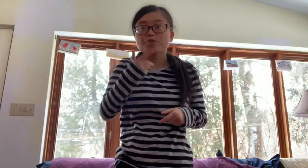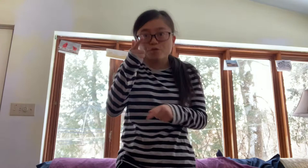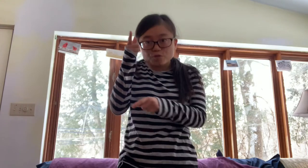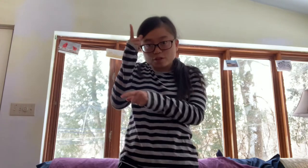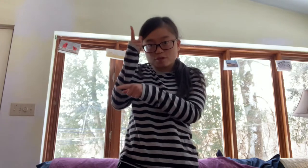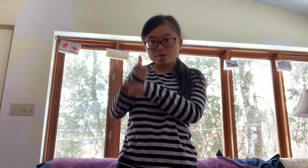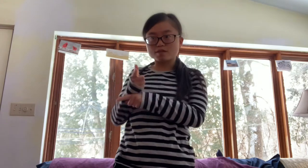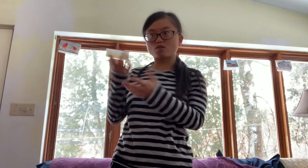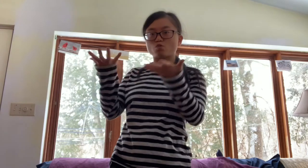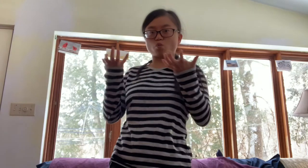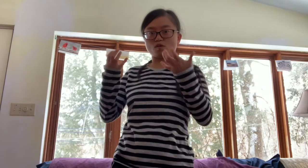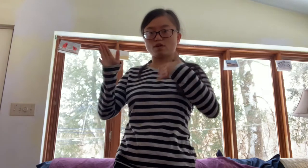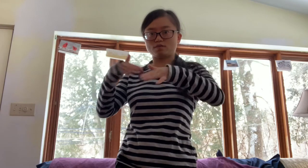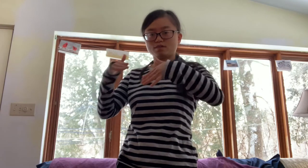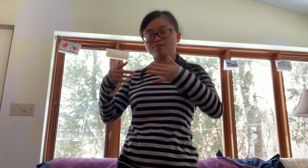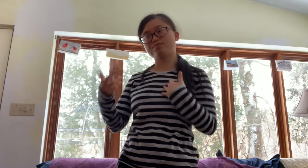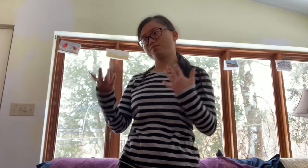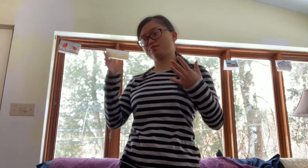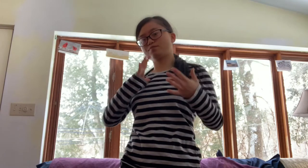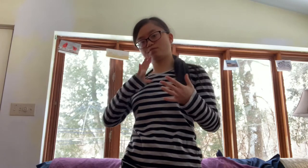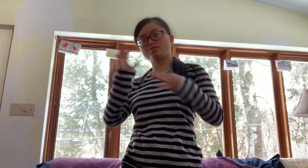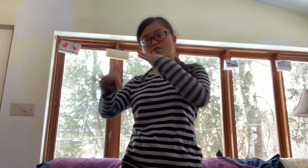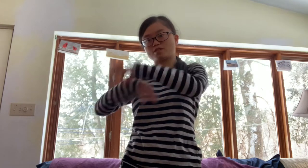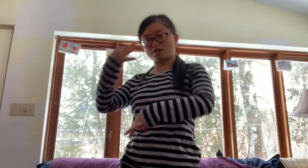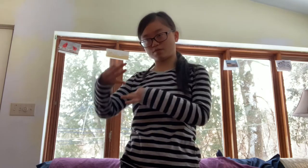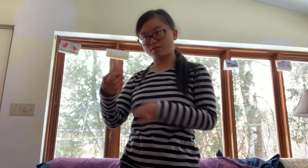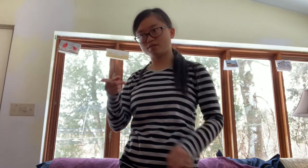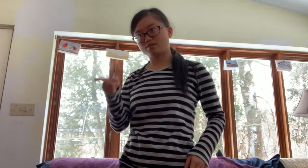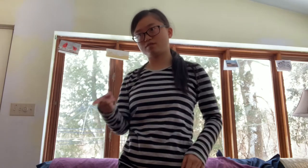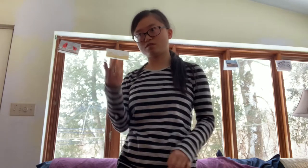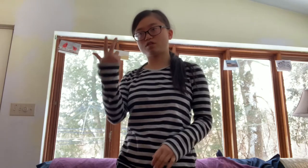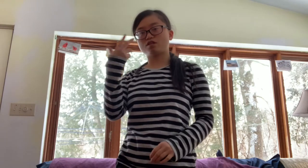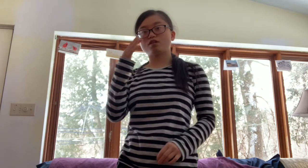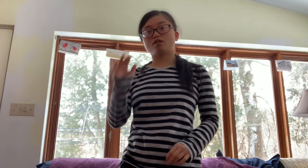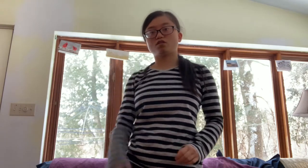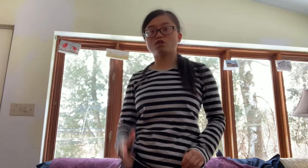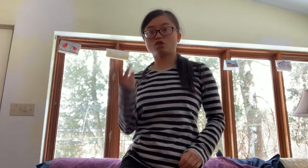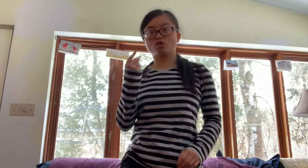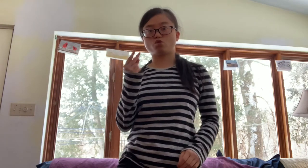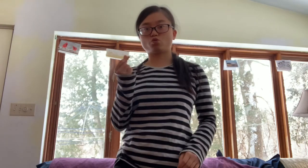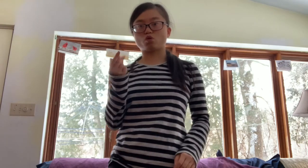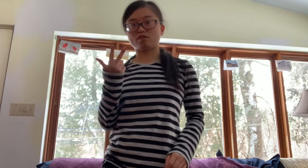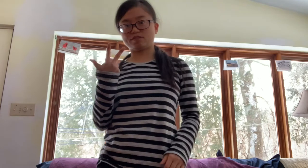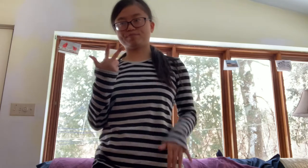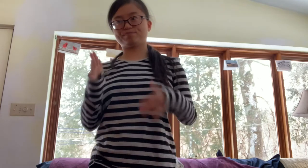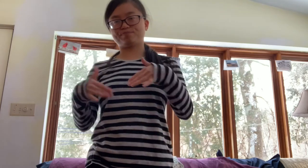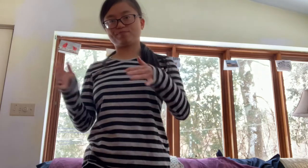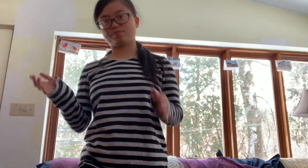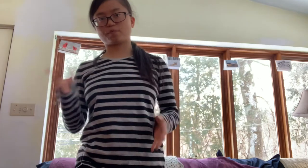My brother wants to walk with our three dogs but I already replace them with him. It's fine